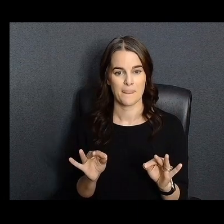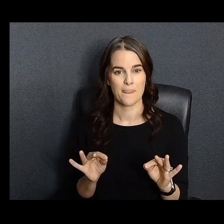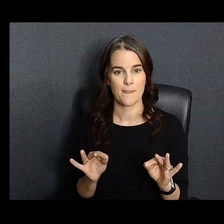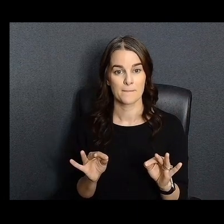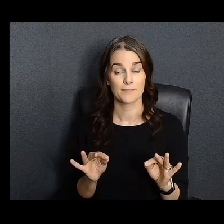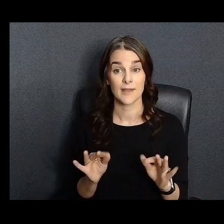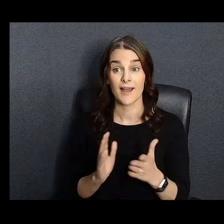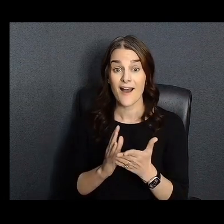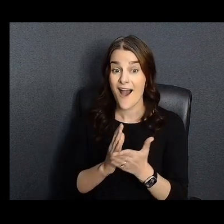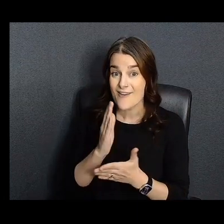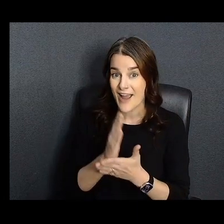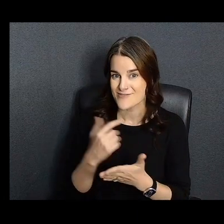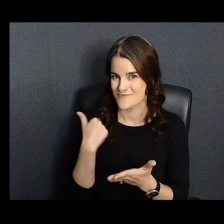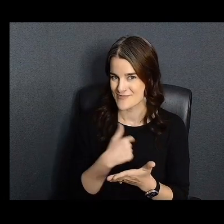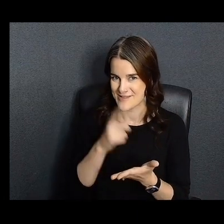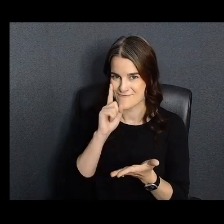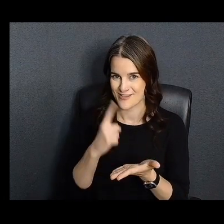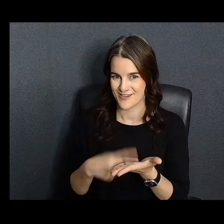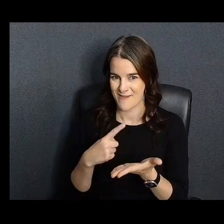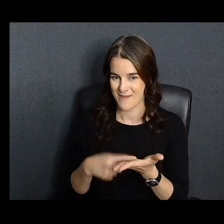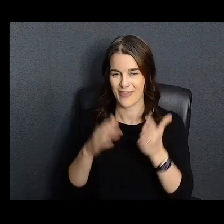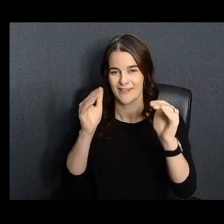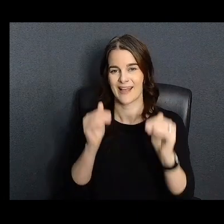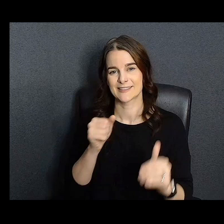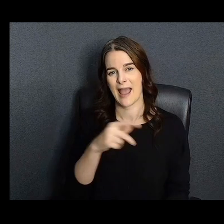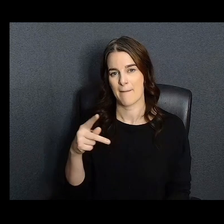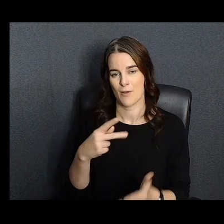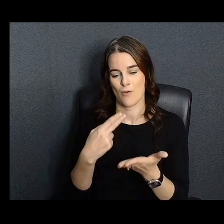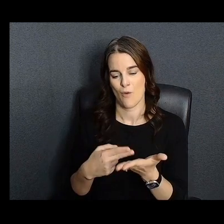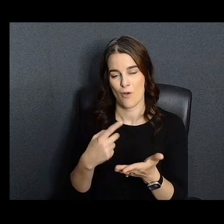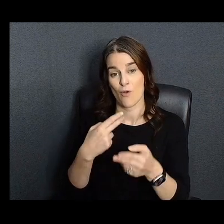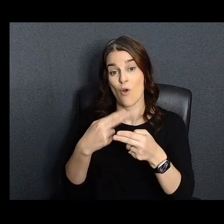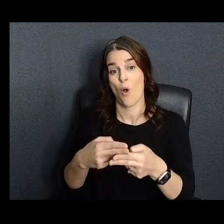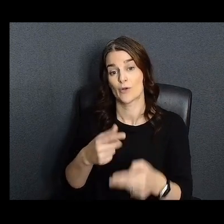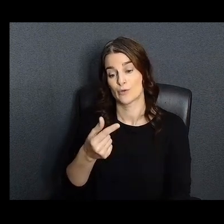All right, so we are going to talk about the next app, which is called Grid.